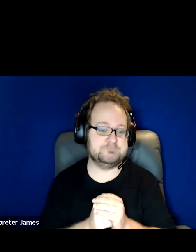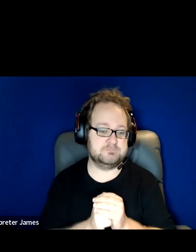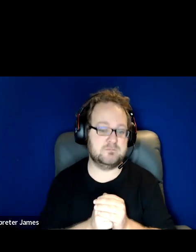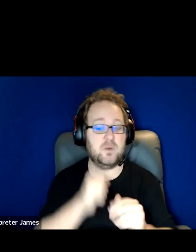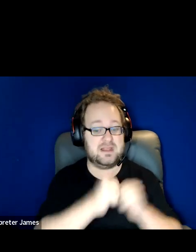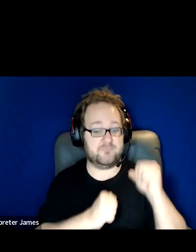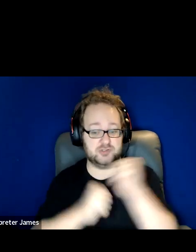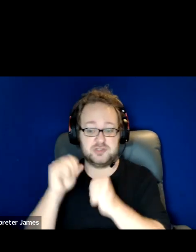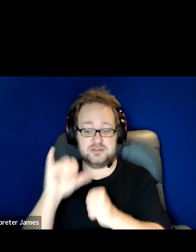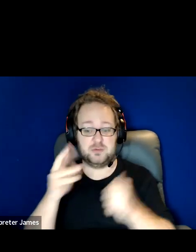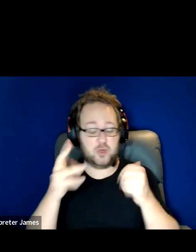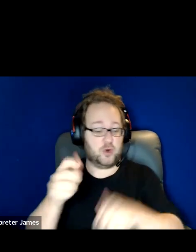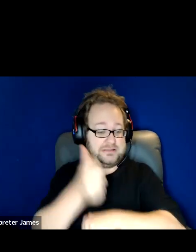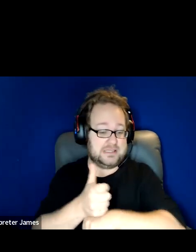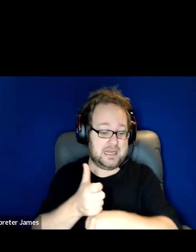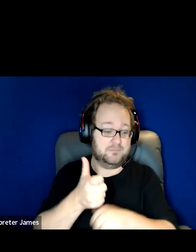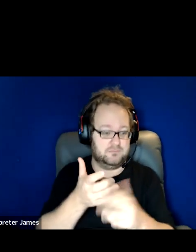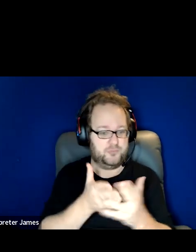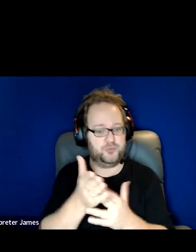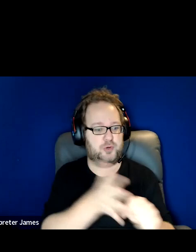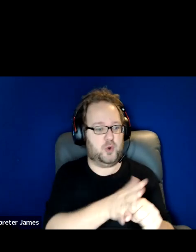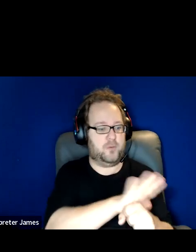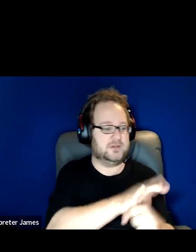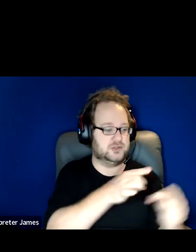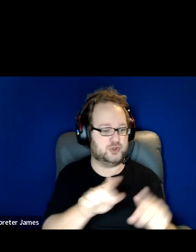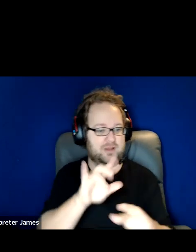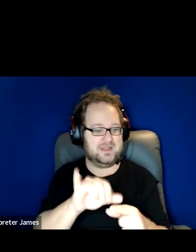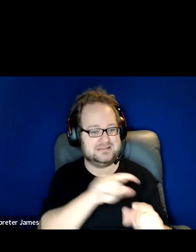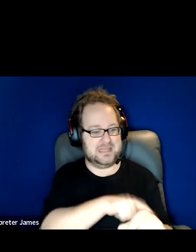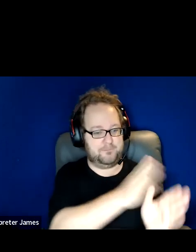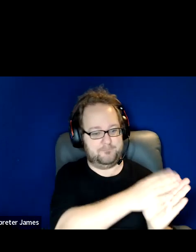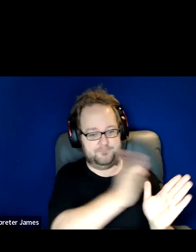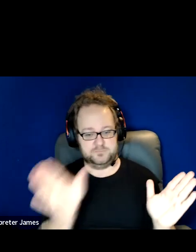infrastructure that was established through COVID 19 such as the bridge access program, we're in a really